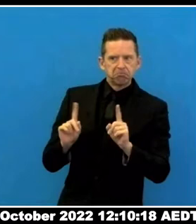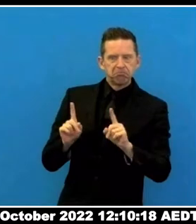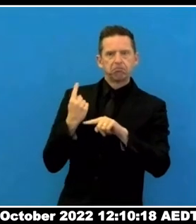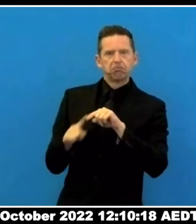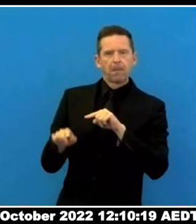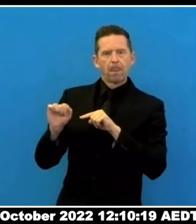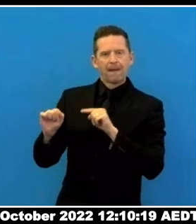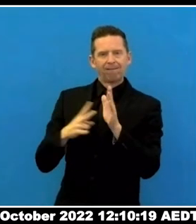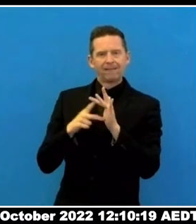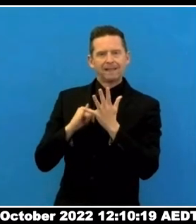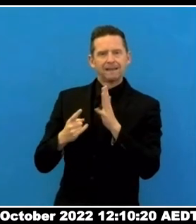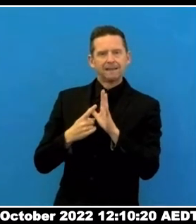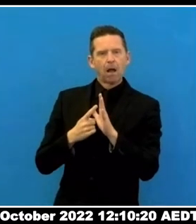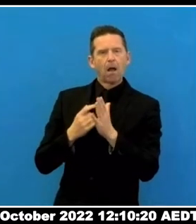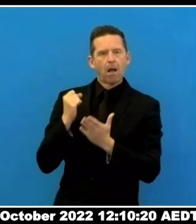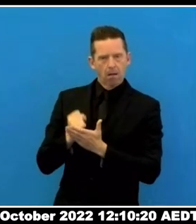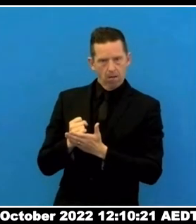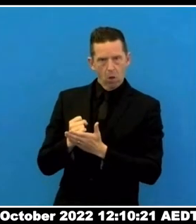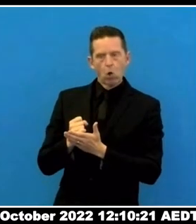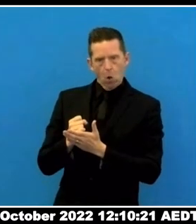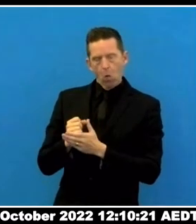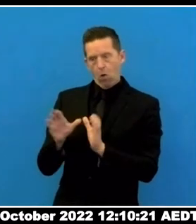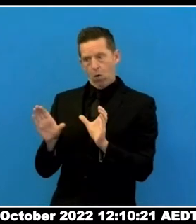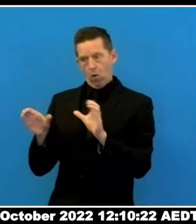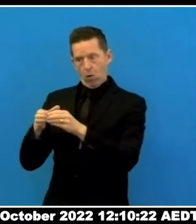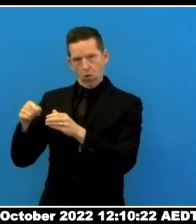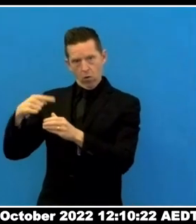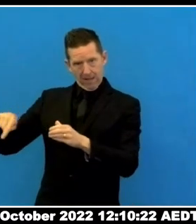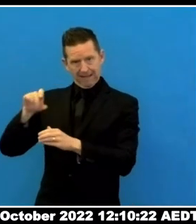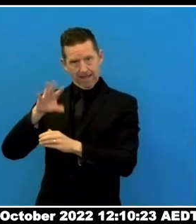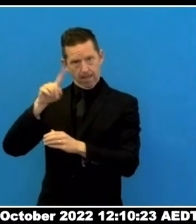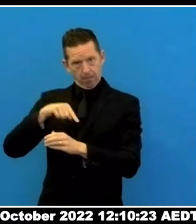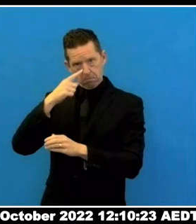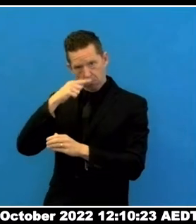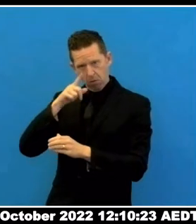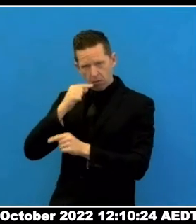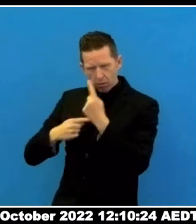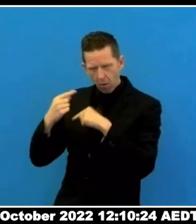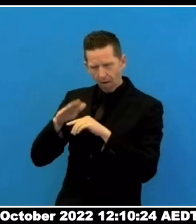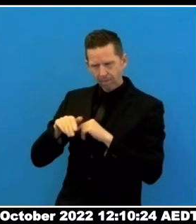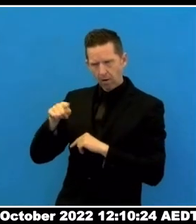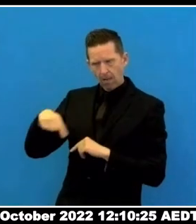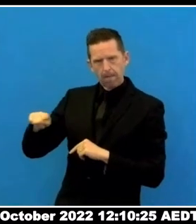So, in terms of that cohort of 10,000, what can you tell us about the nature of the asylum seekers?